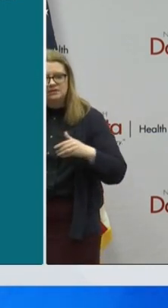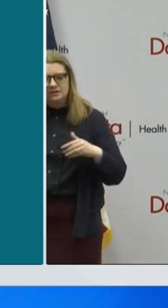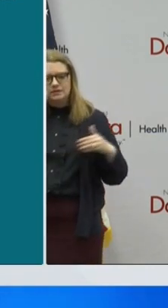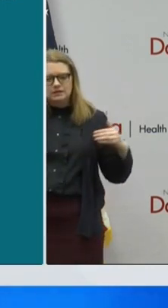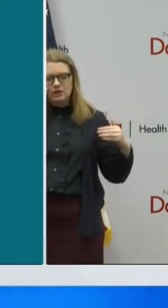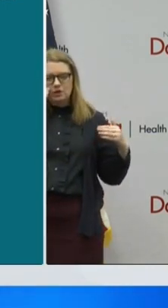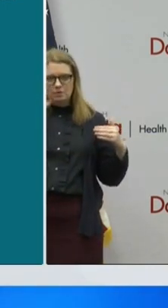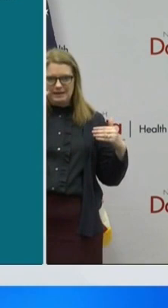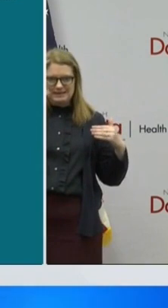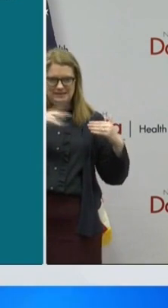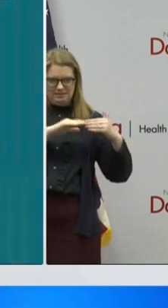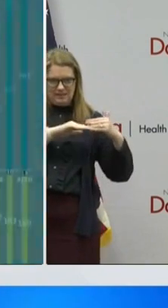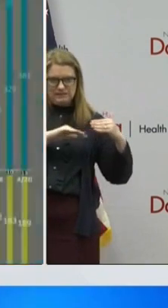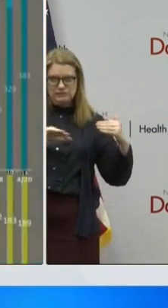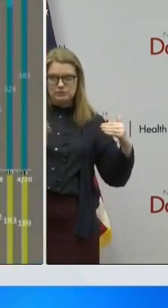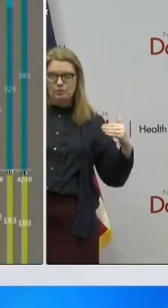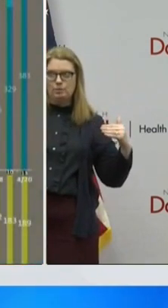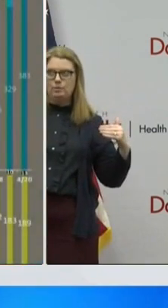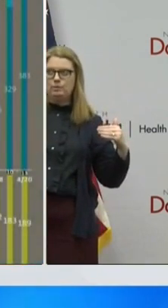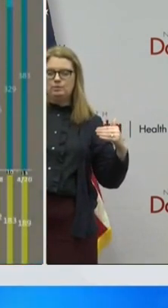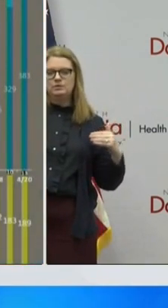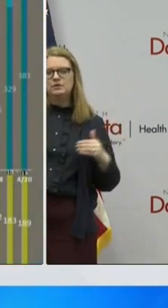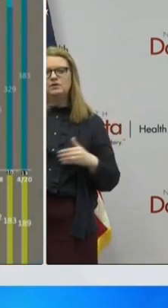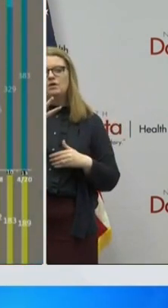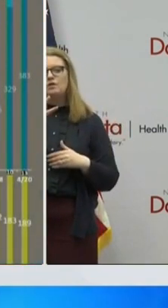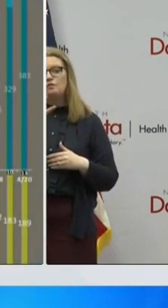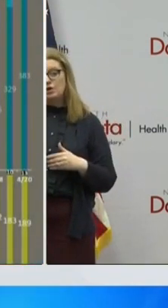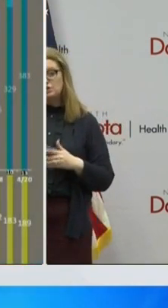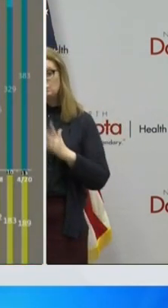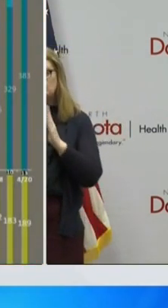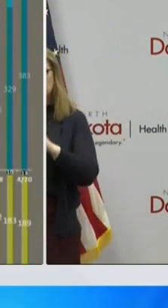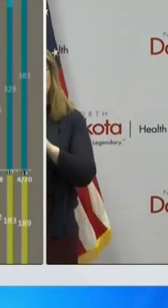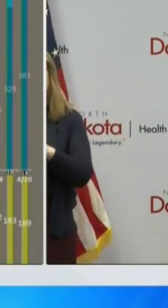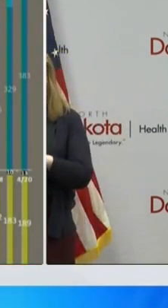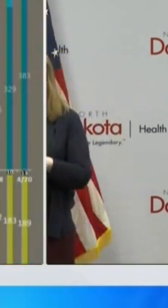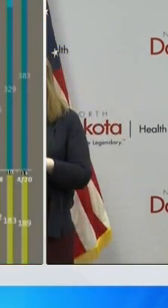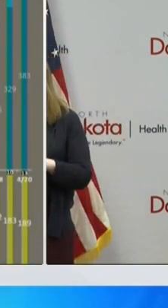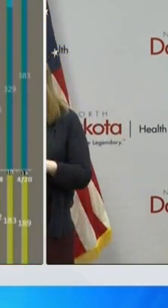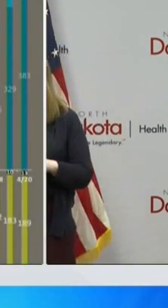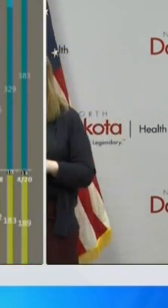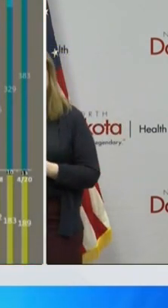ROSE, AGAIN, TODAY WHEN WE LOOK AT THE CASE TREND SLIDE, WE CAN